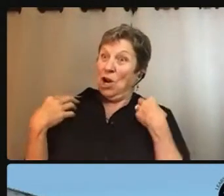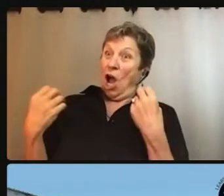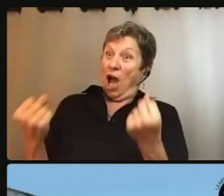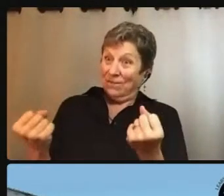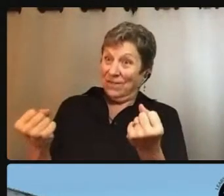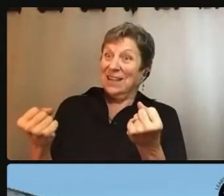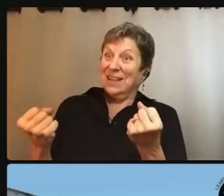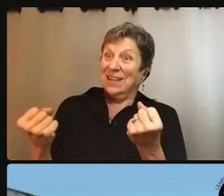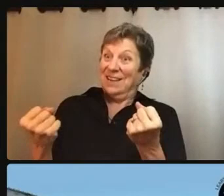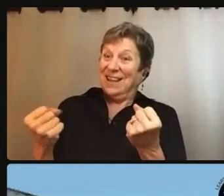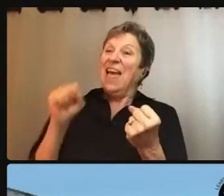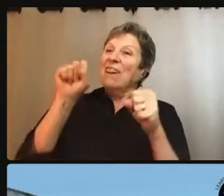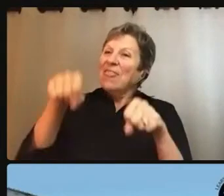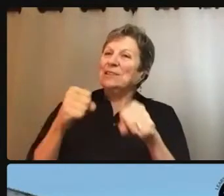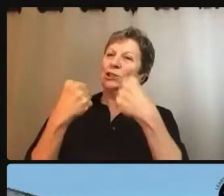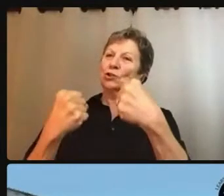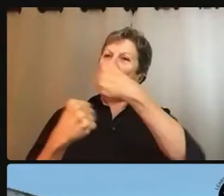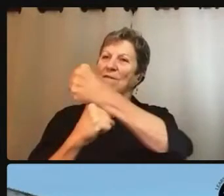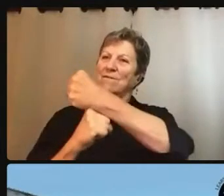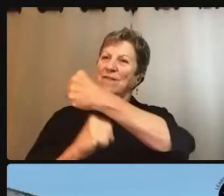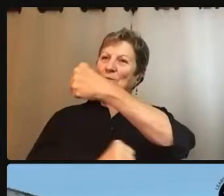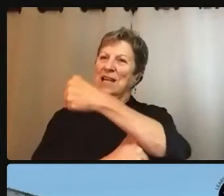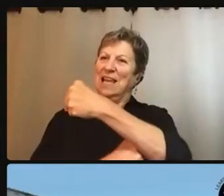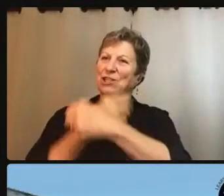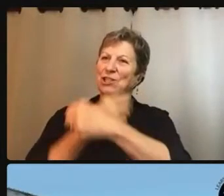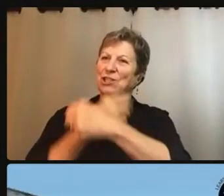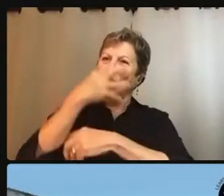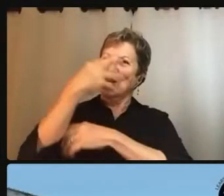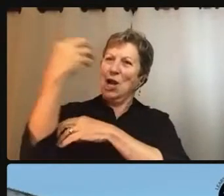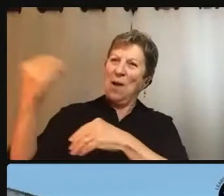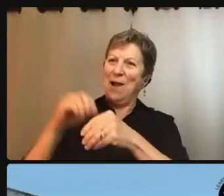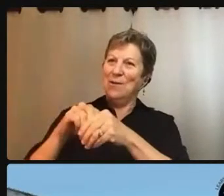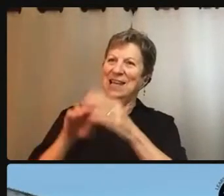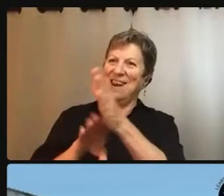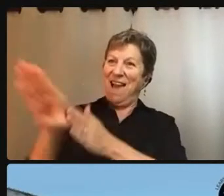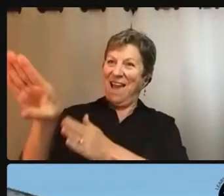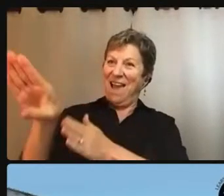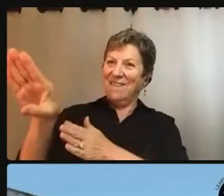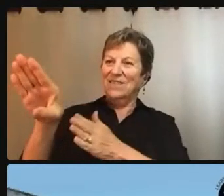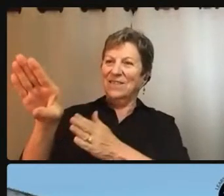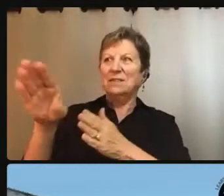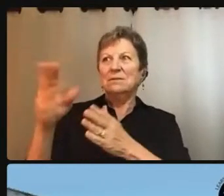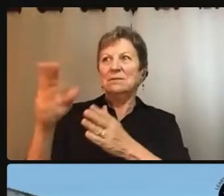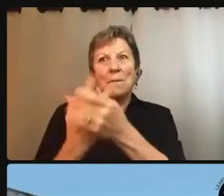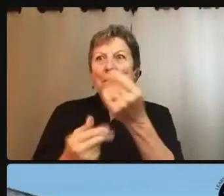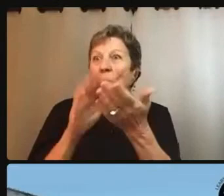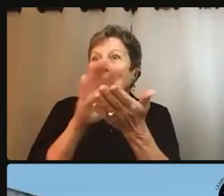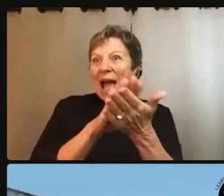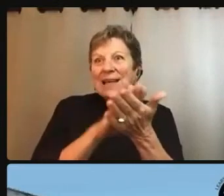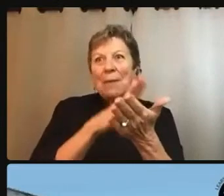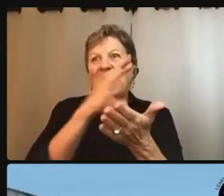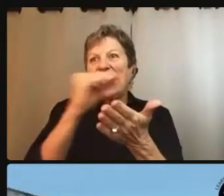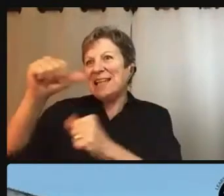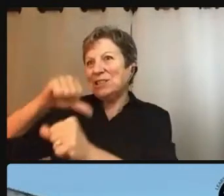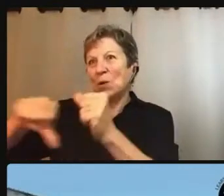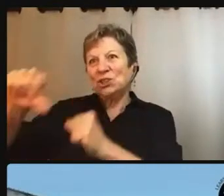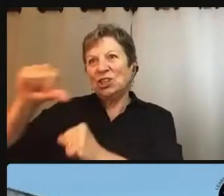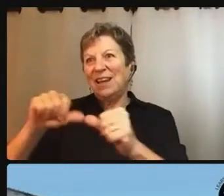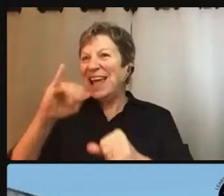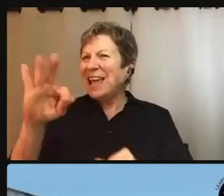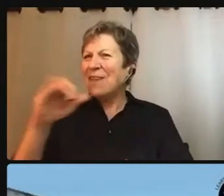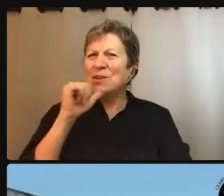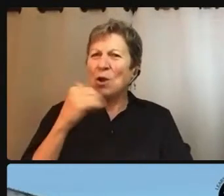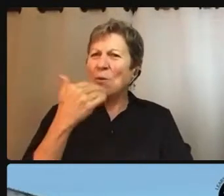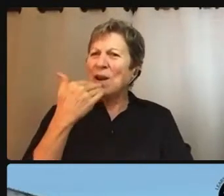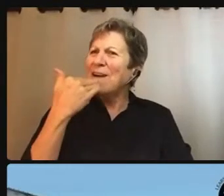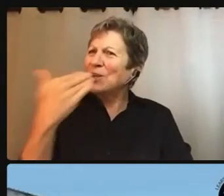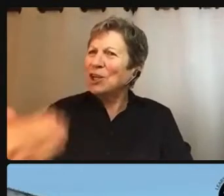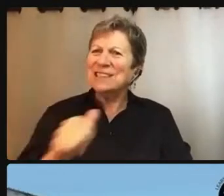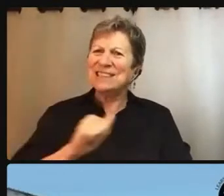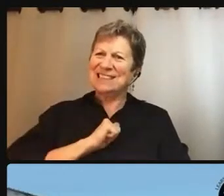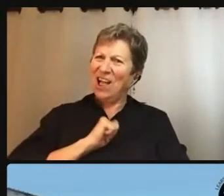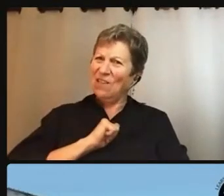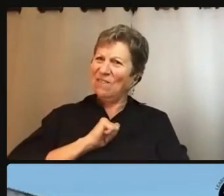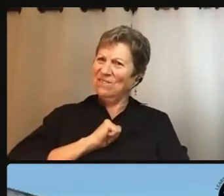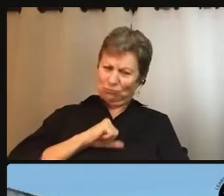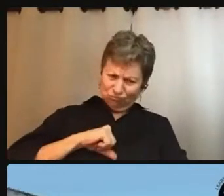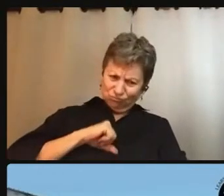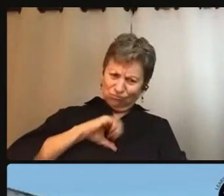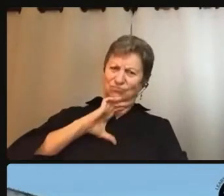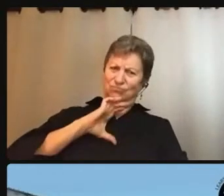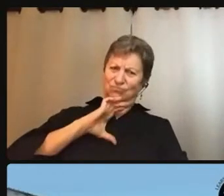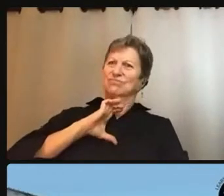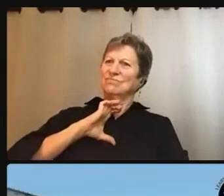THE CORNERSTONE FOR BEING ABLE